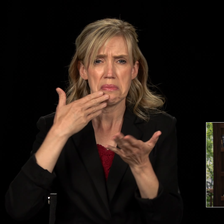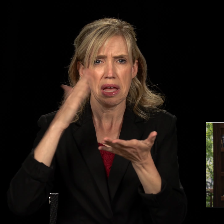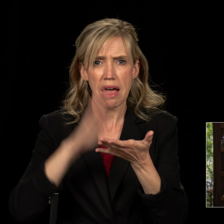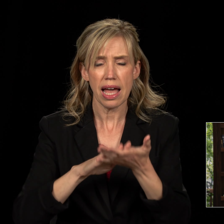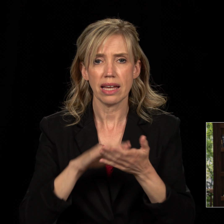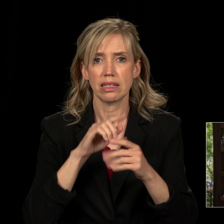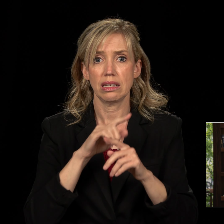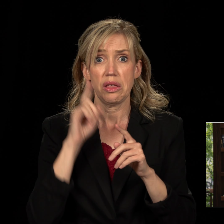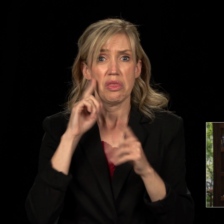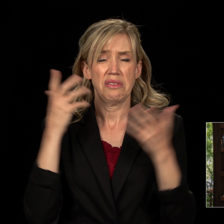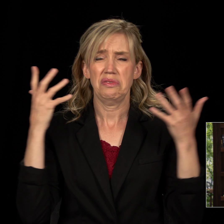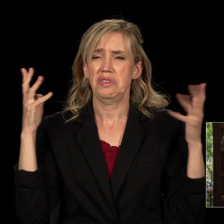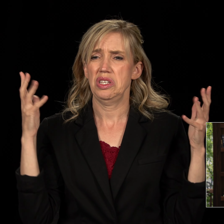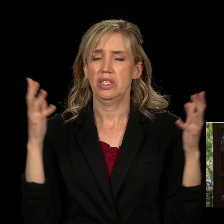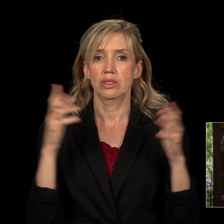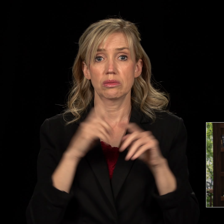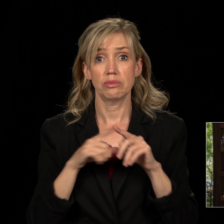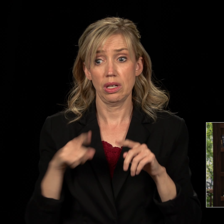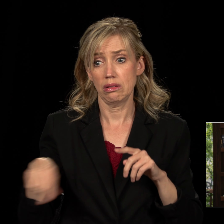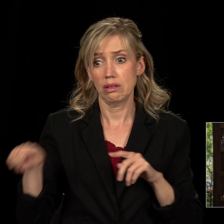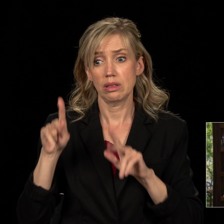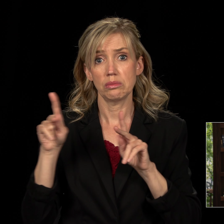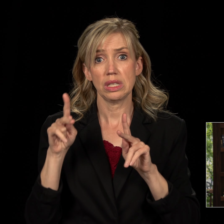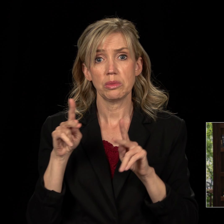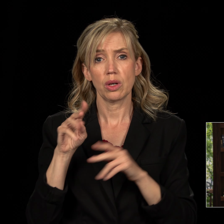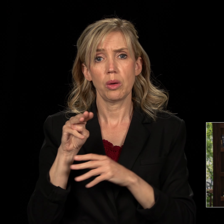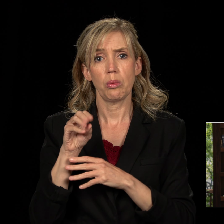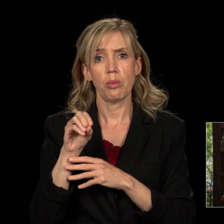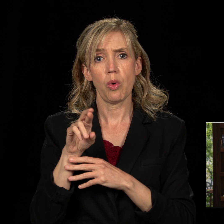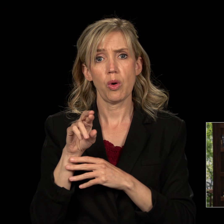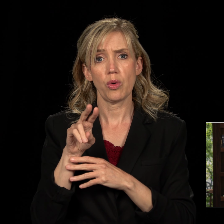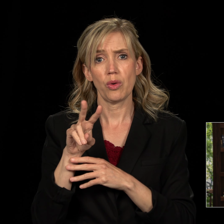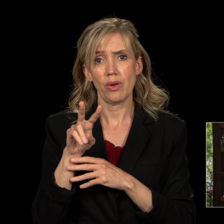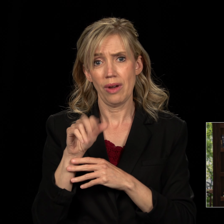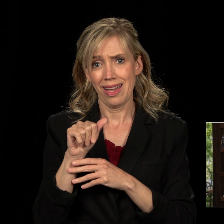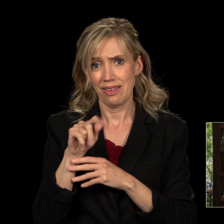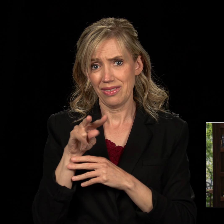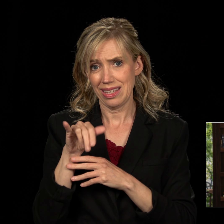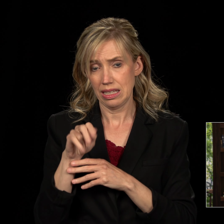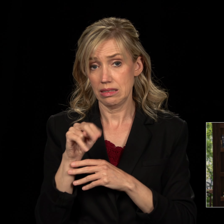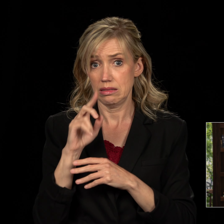but the Moravians remained completely calm. It made such an impact on Wesley who went on to